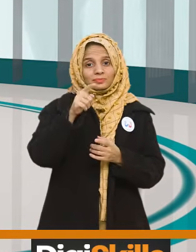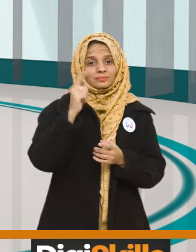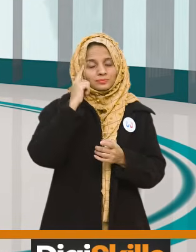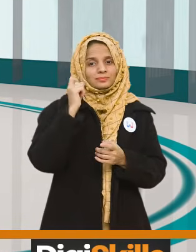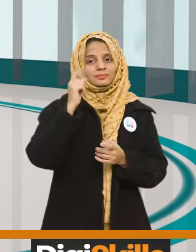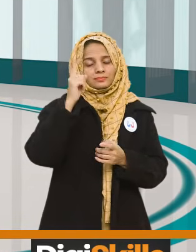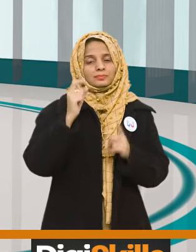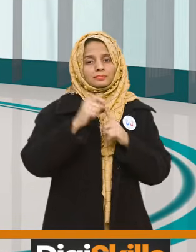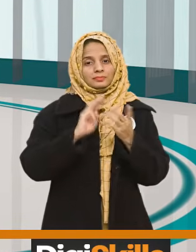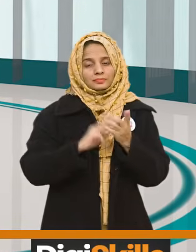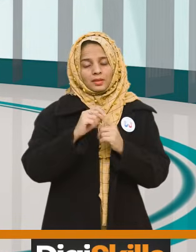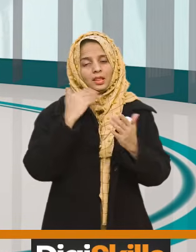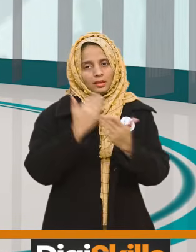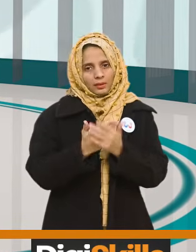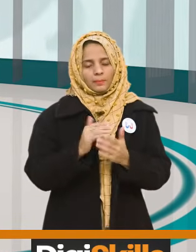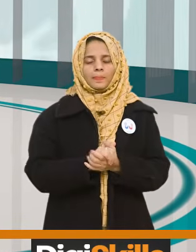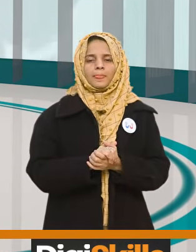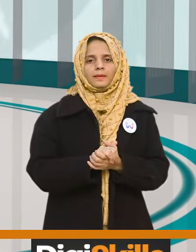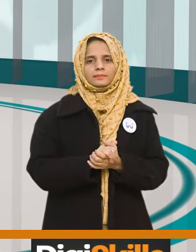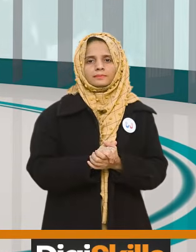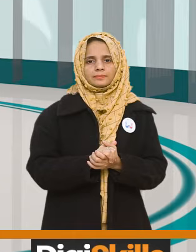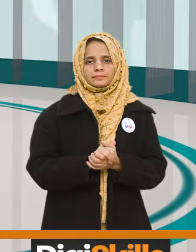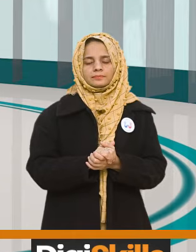So, first of all, thank the employer in the PMB.